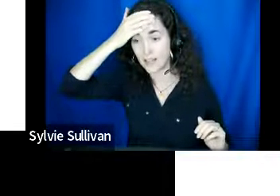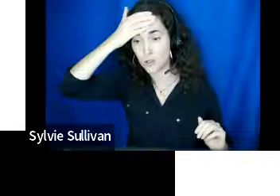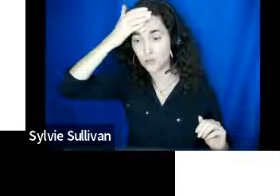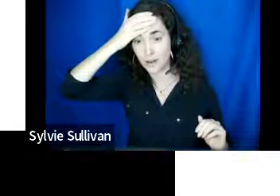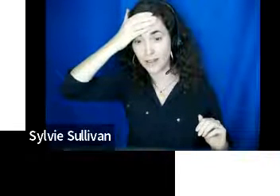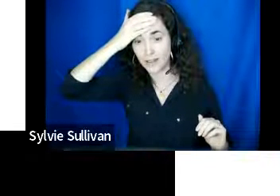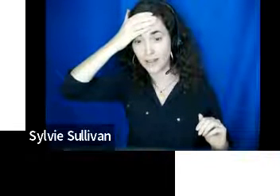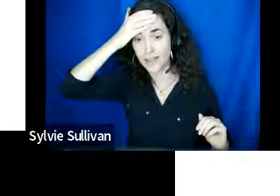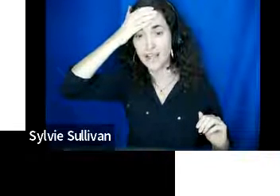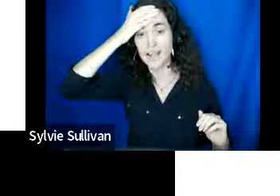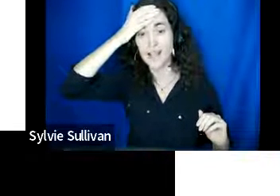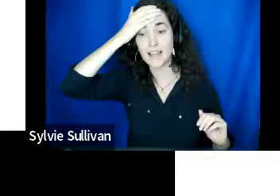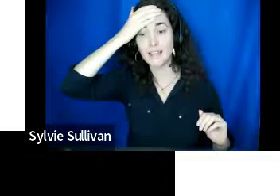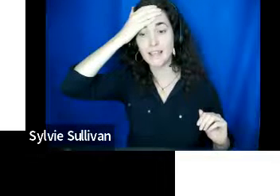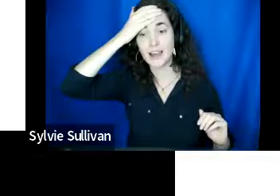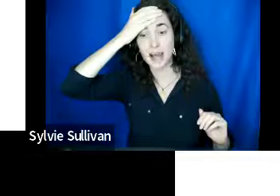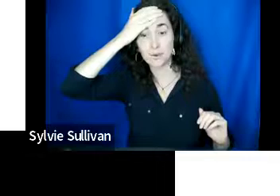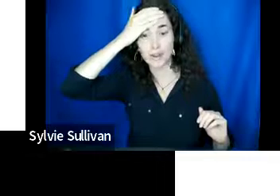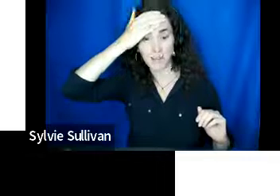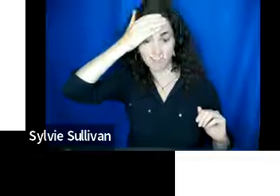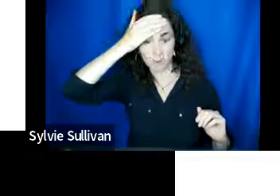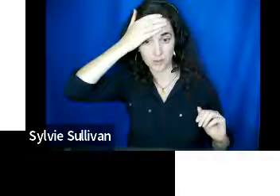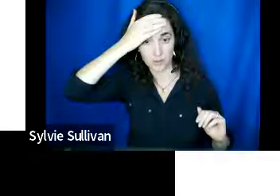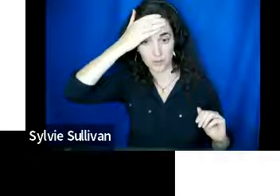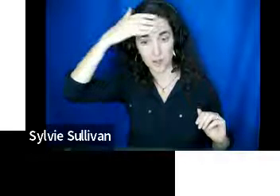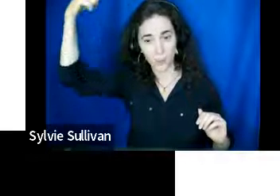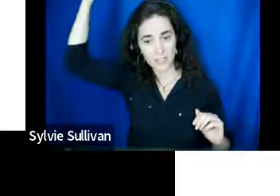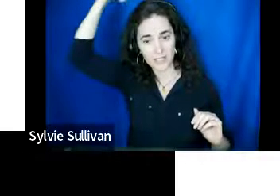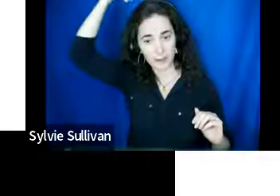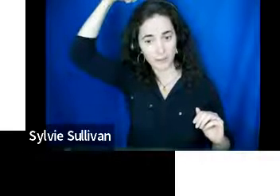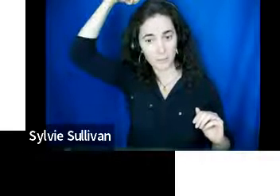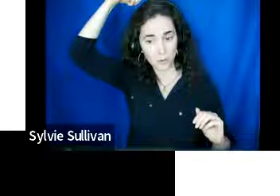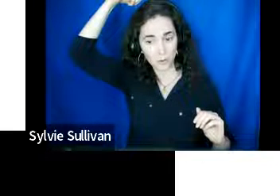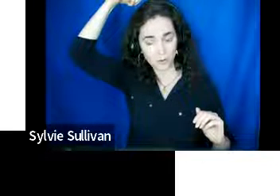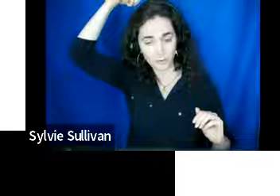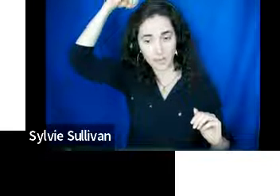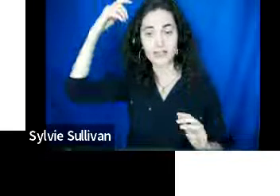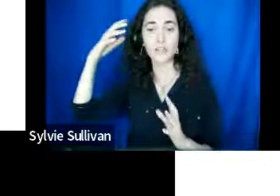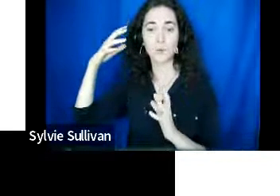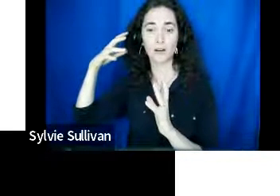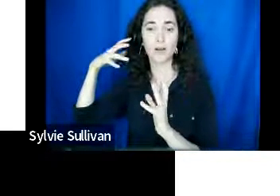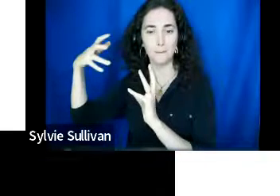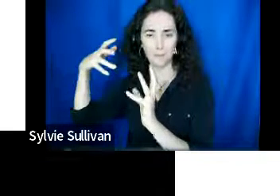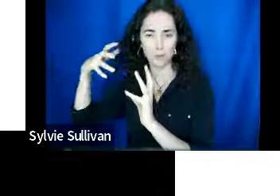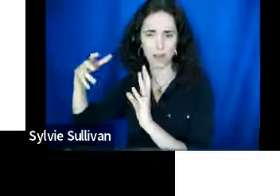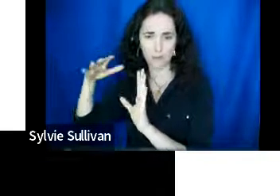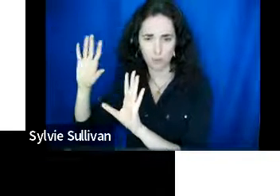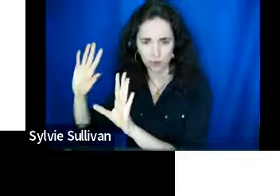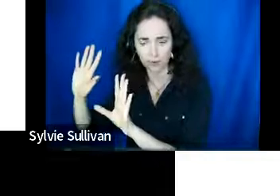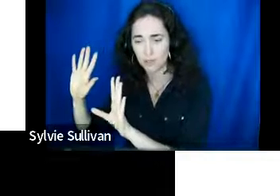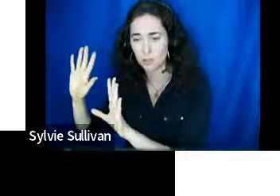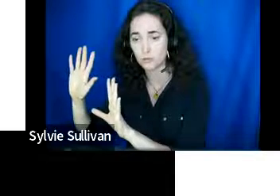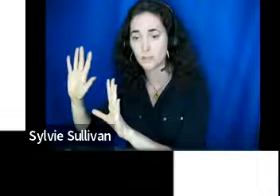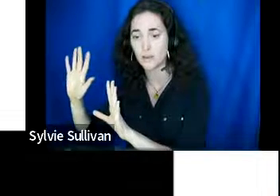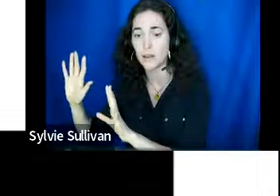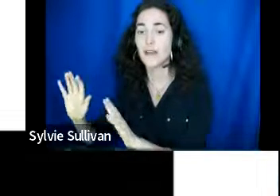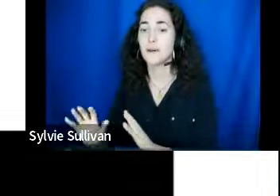So that's inside your forehead, and the hippocampus, which is smack in the middle, and that's where memory happens without getting too deep.